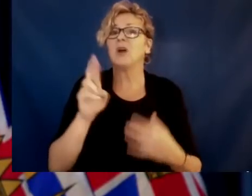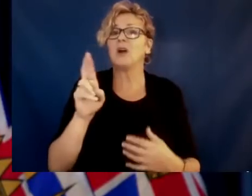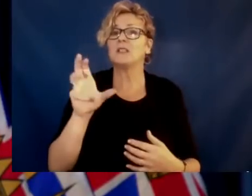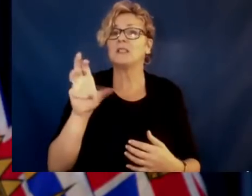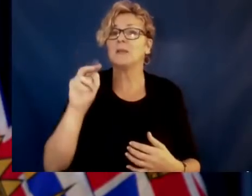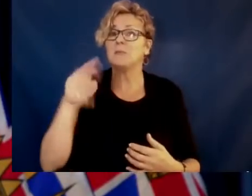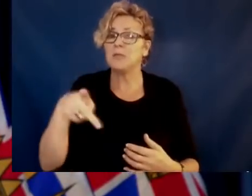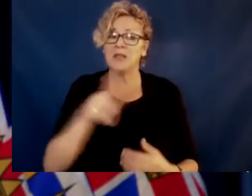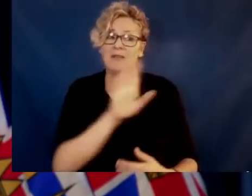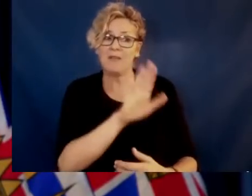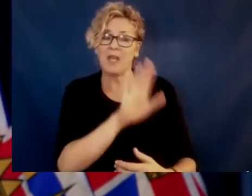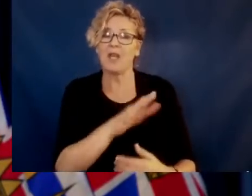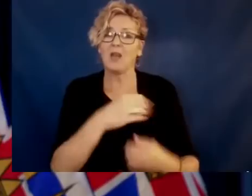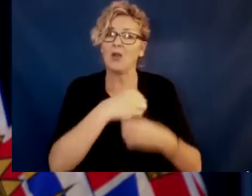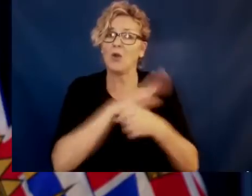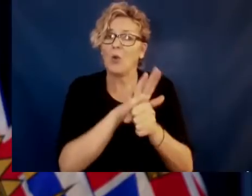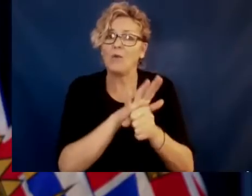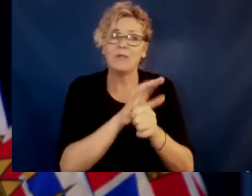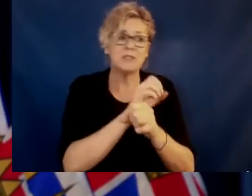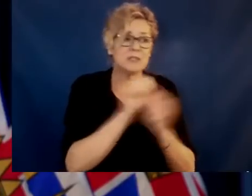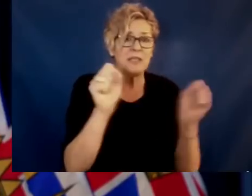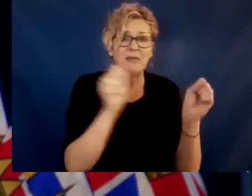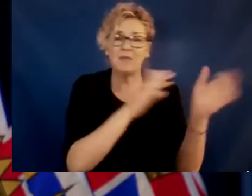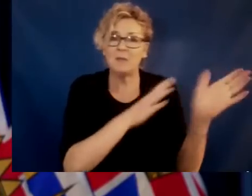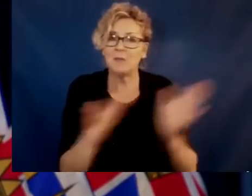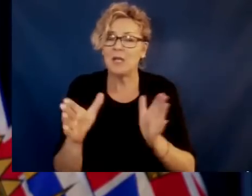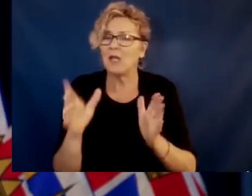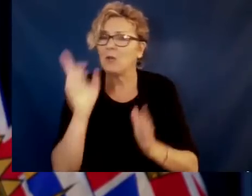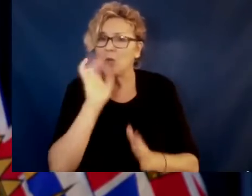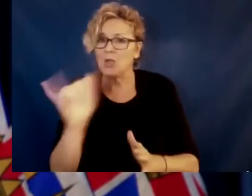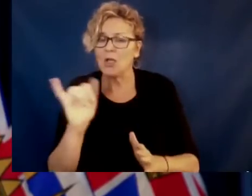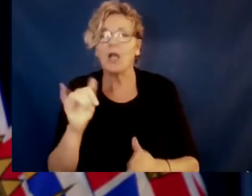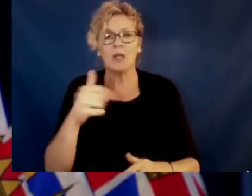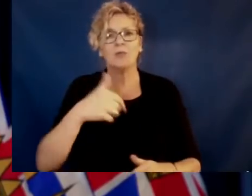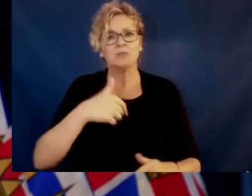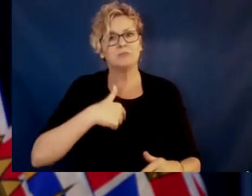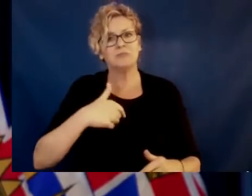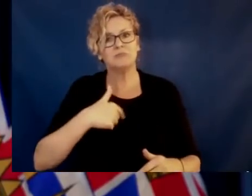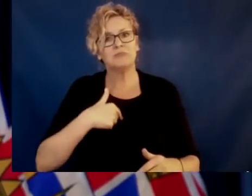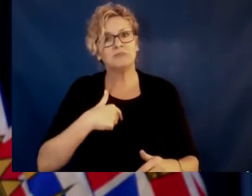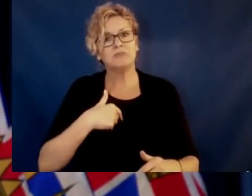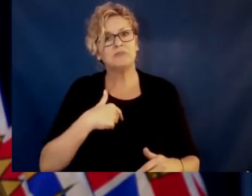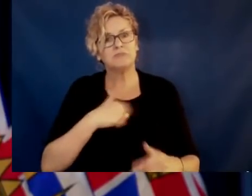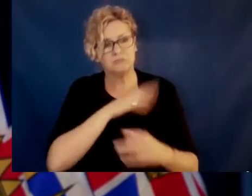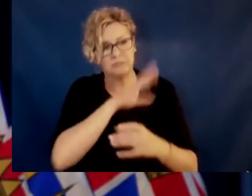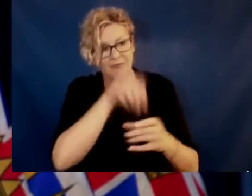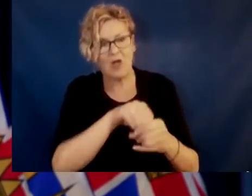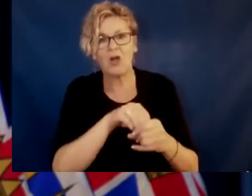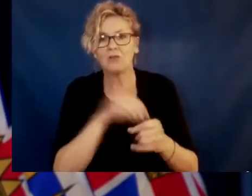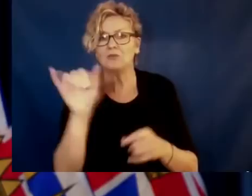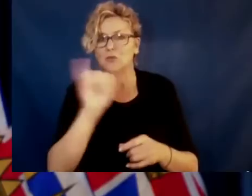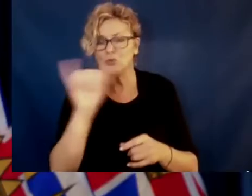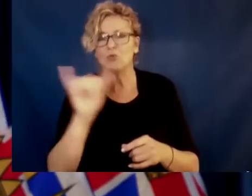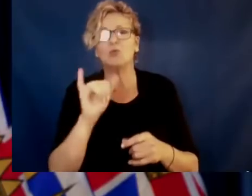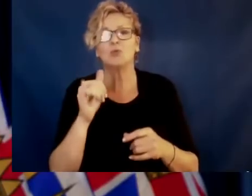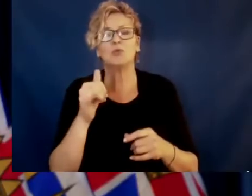as well. Any positive case in a federal population, the other group that we work closely with are